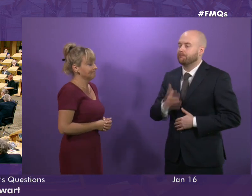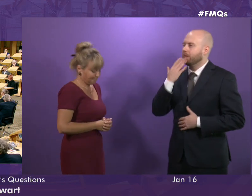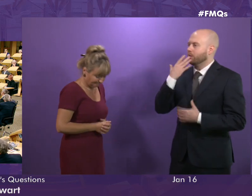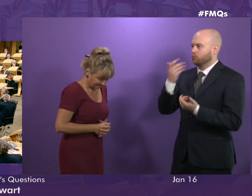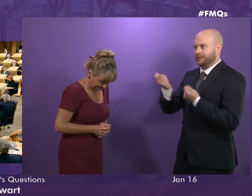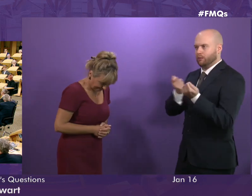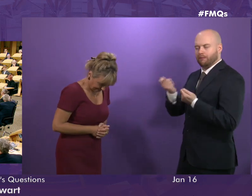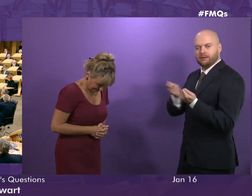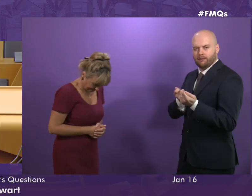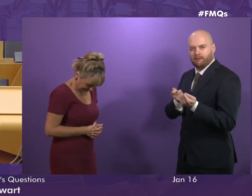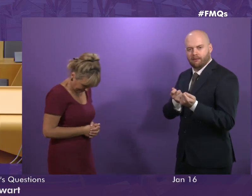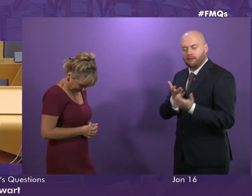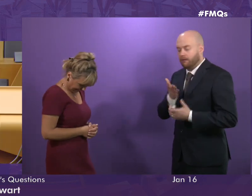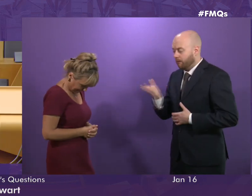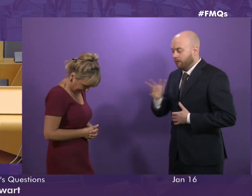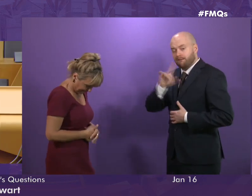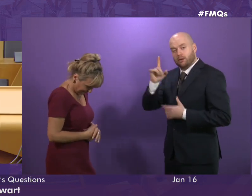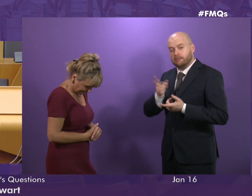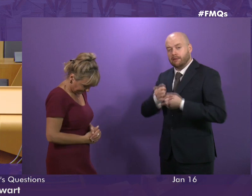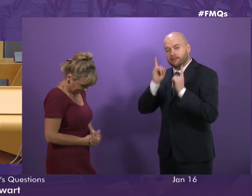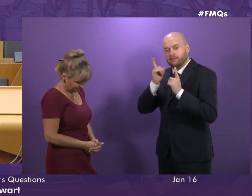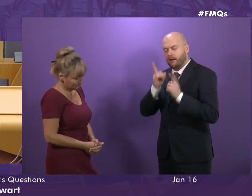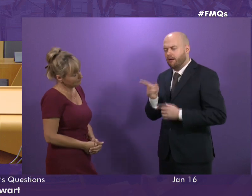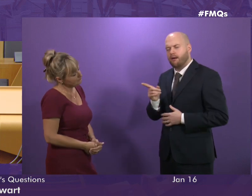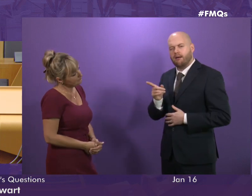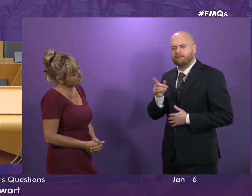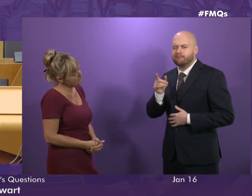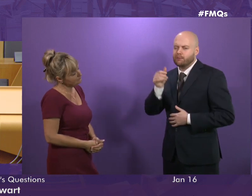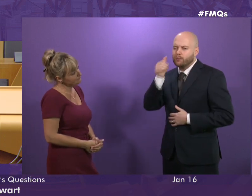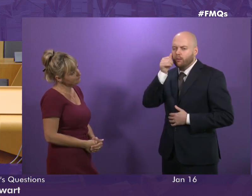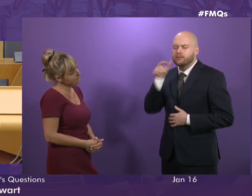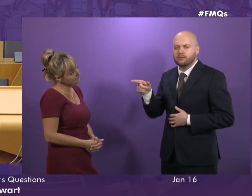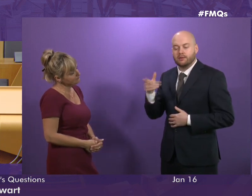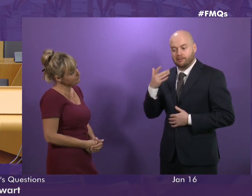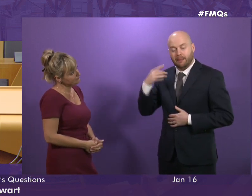The First Minister will be well aware of the concerns that the leader of Moray Council